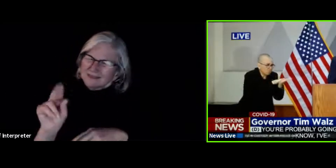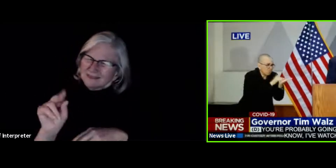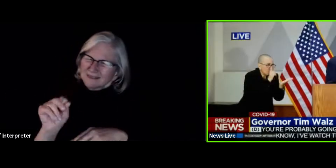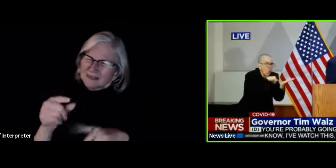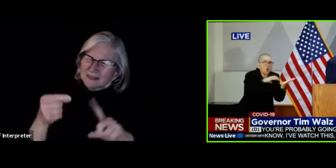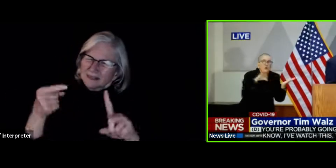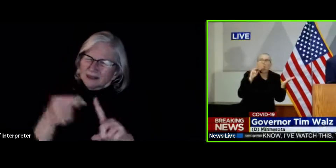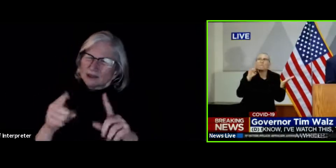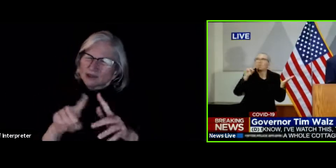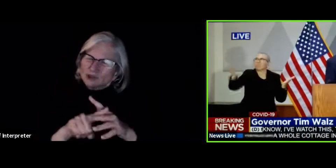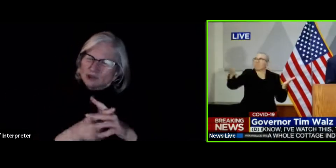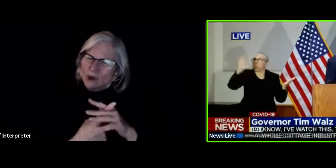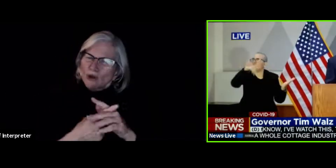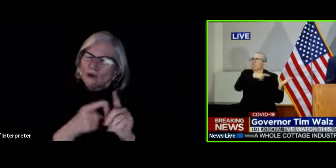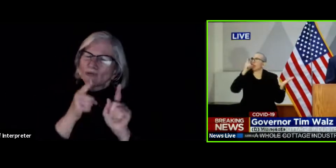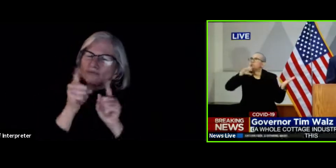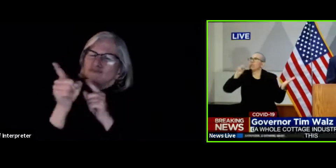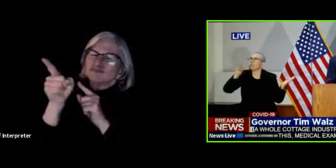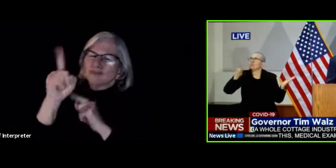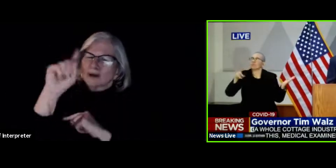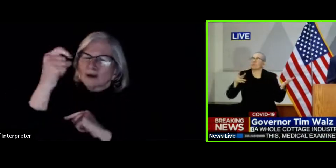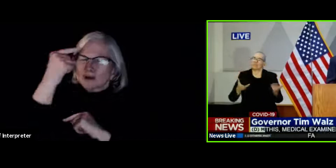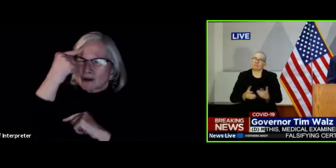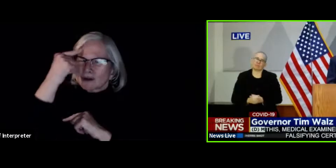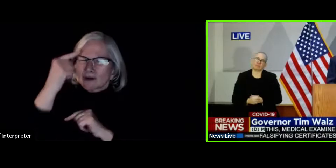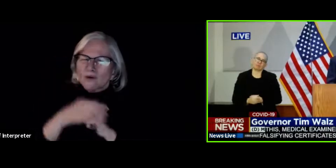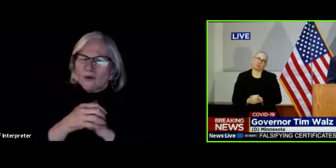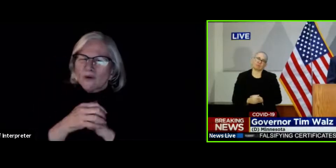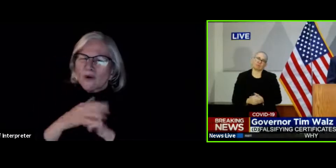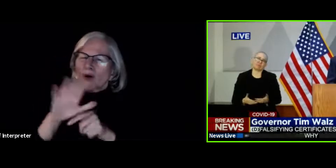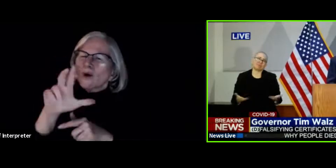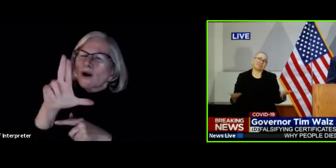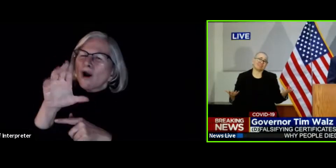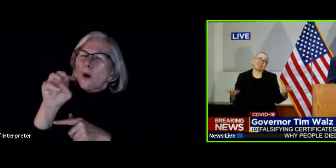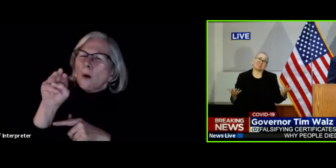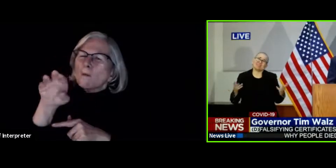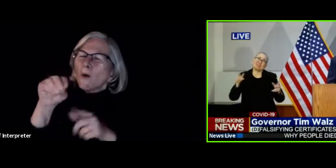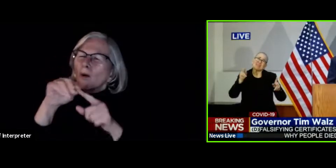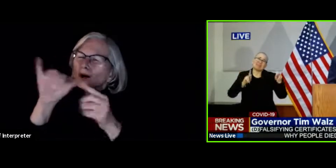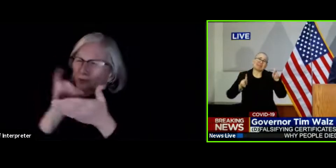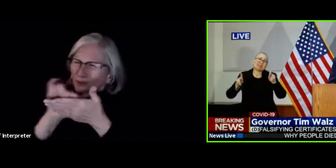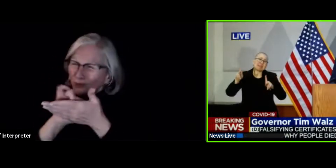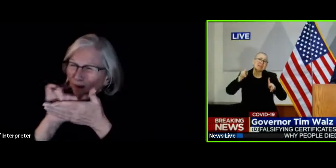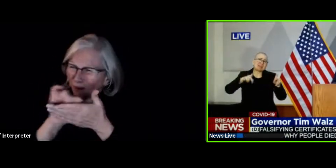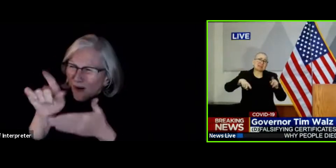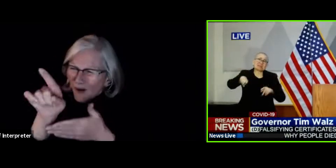PEOPLE IN LONG-TERM CARE FACILITY ARE NOT GETTING COULD HAVE HAD FROM PEOPLE COMING BACK FROM THE HOSPITAL TO LONG TOMORROW CARE, THEY'RE GETTING